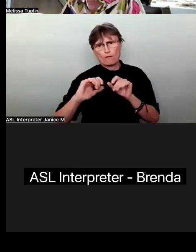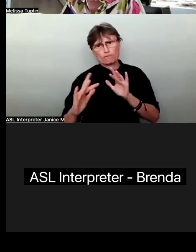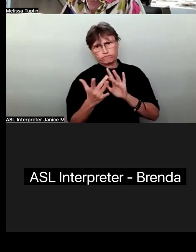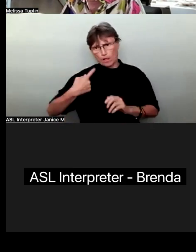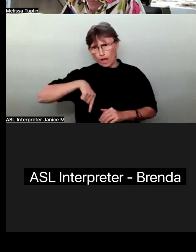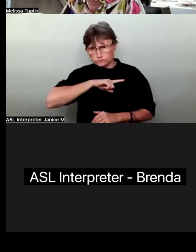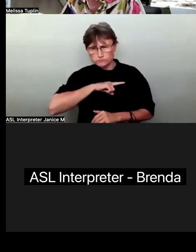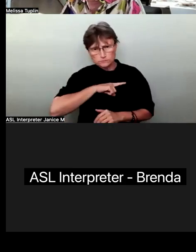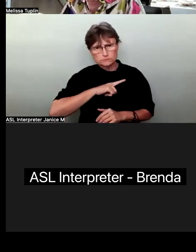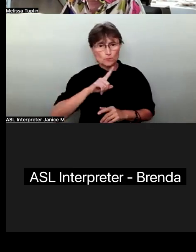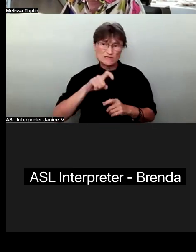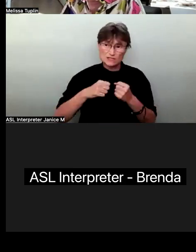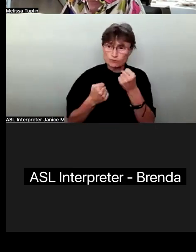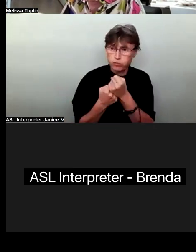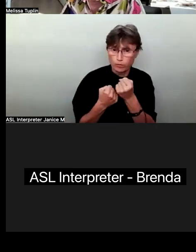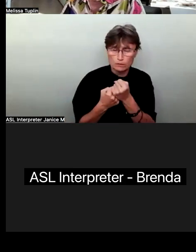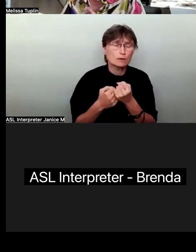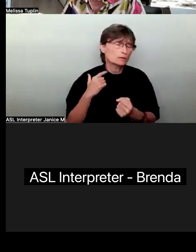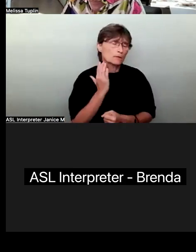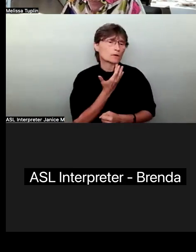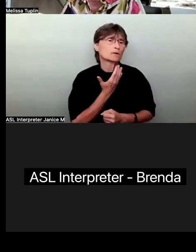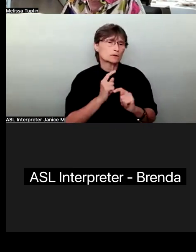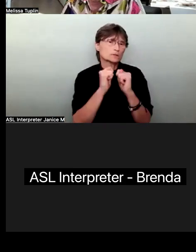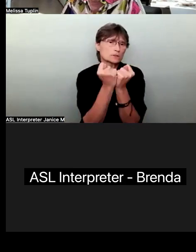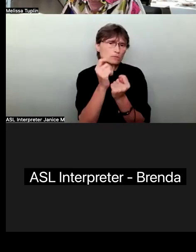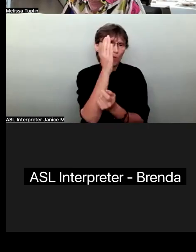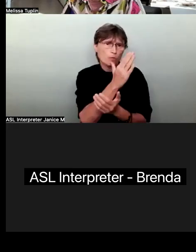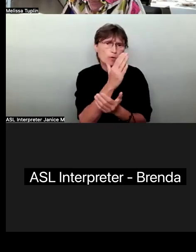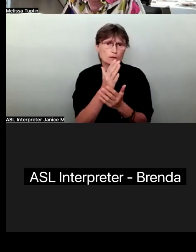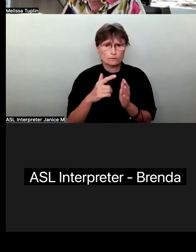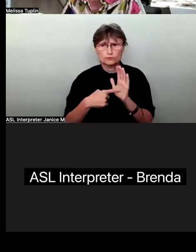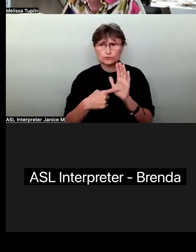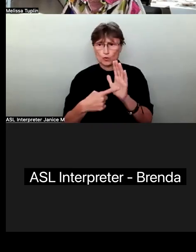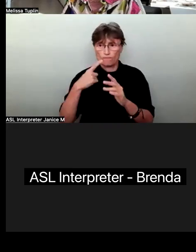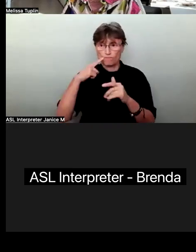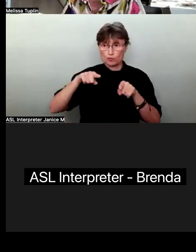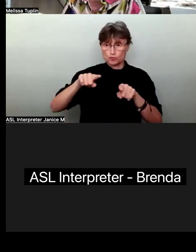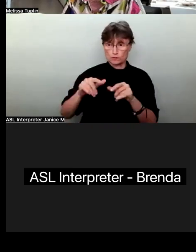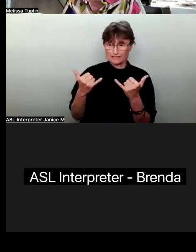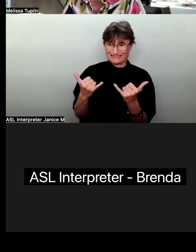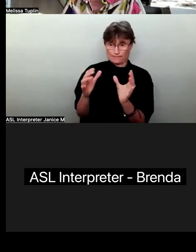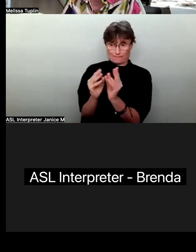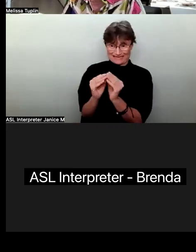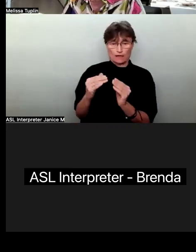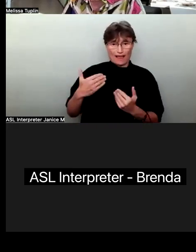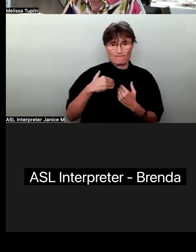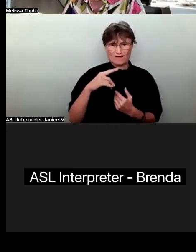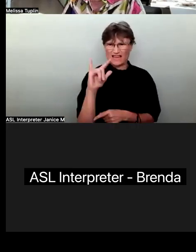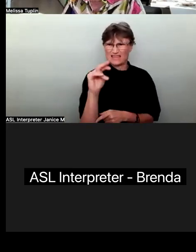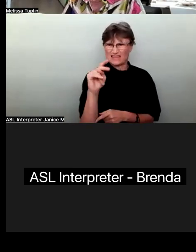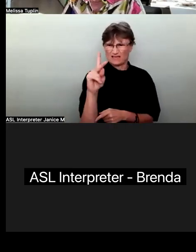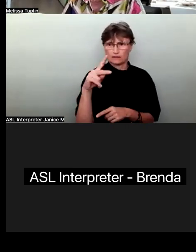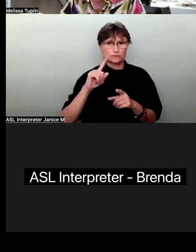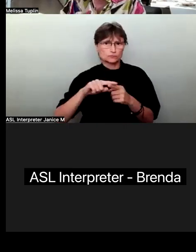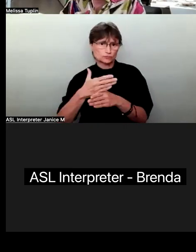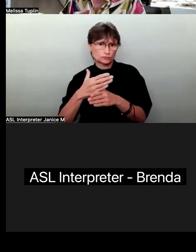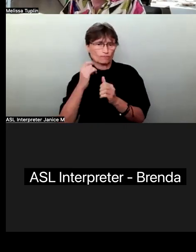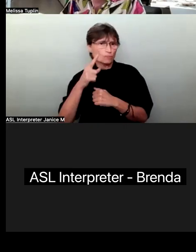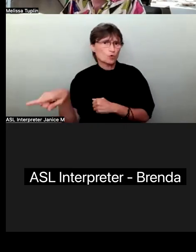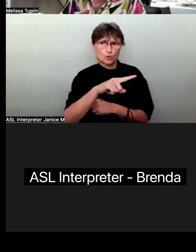of our team will go ahead and paste the link to those guidelines in the chat for you to grab.